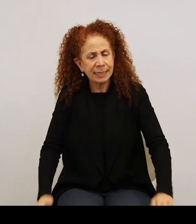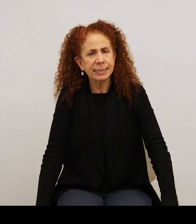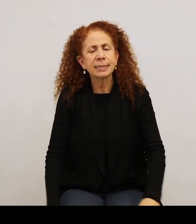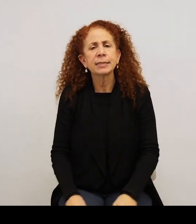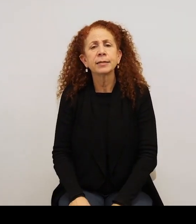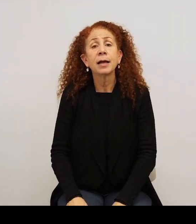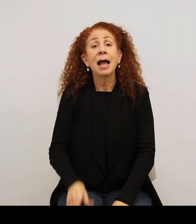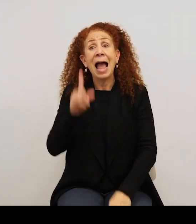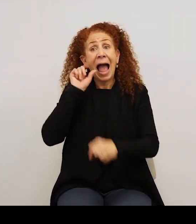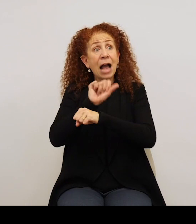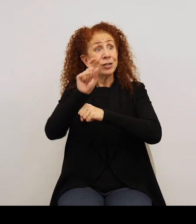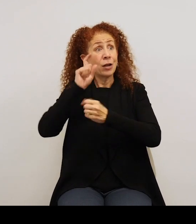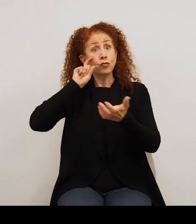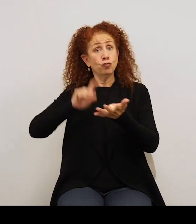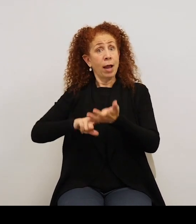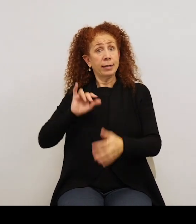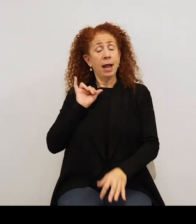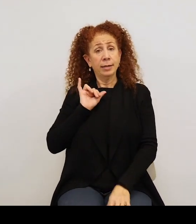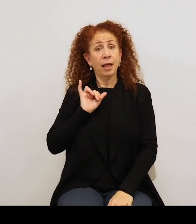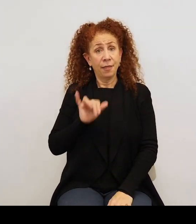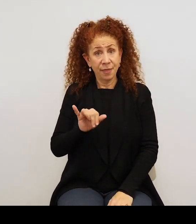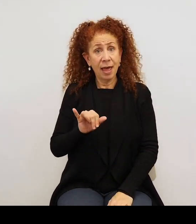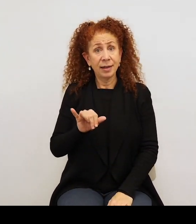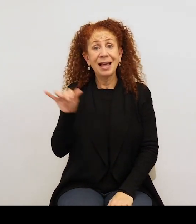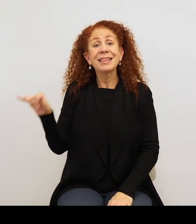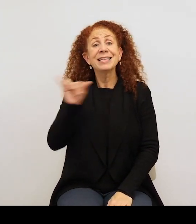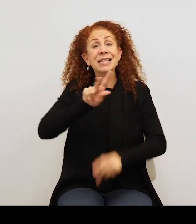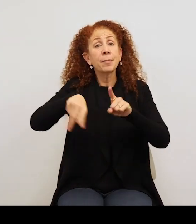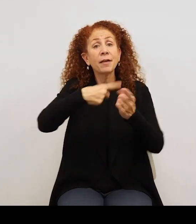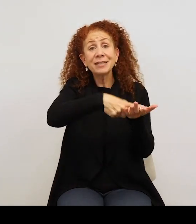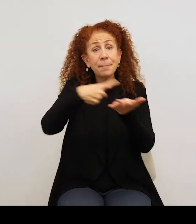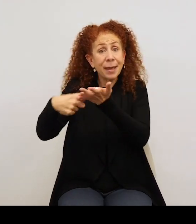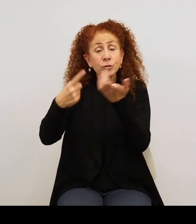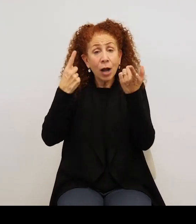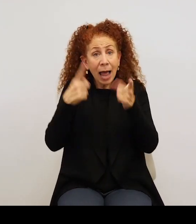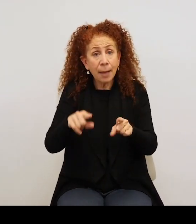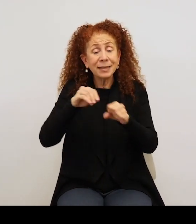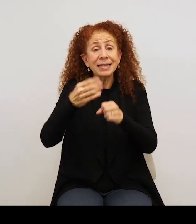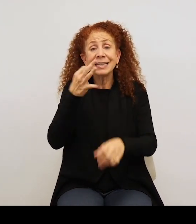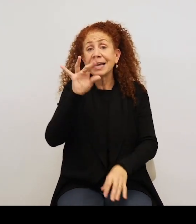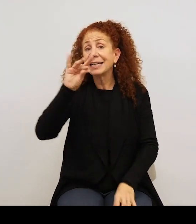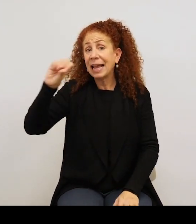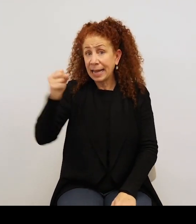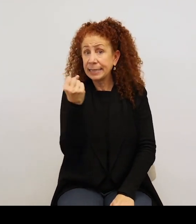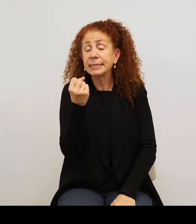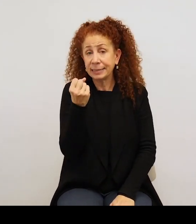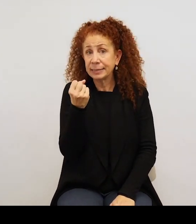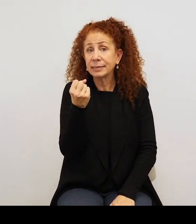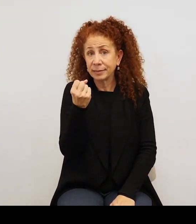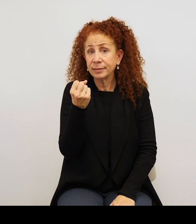And we actually had to recognize that the same kind of debates were going on in the 1980s, and to some extent,